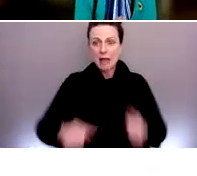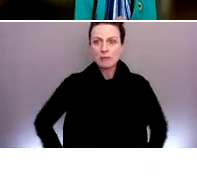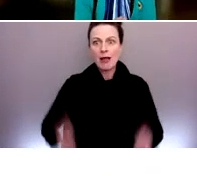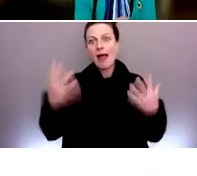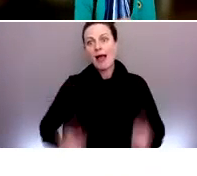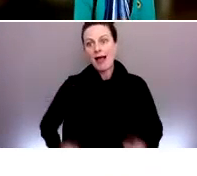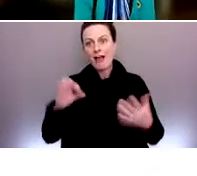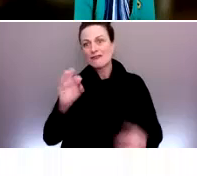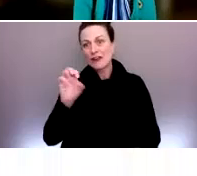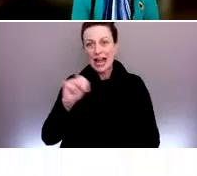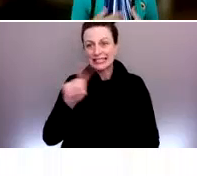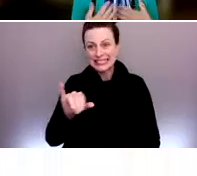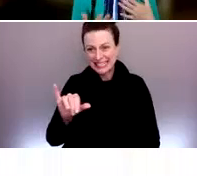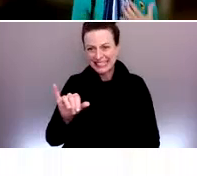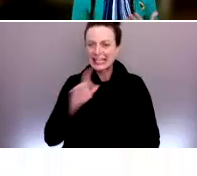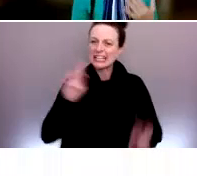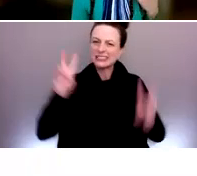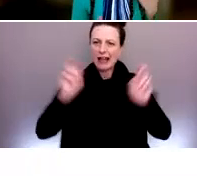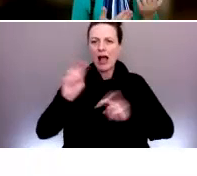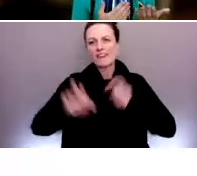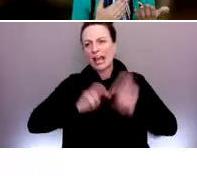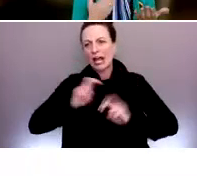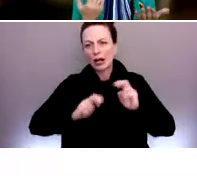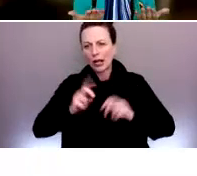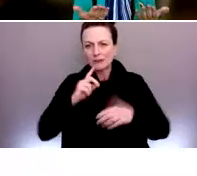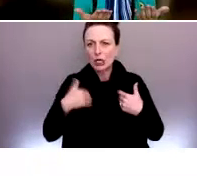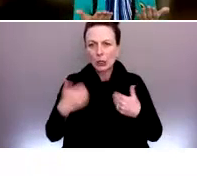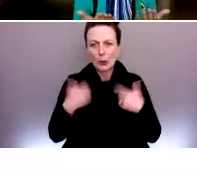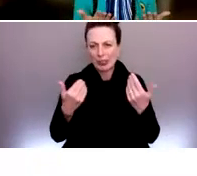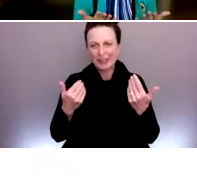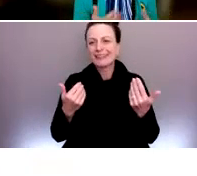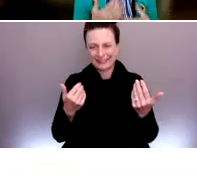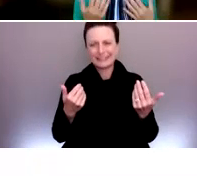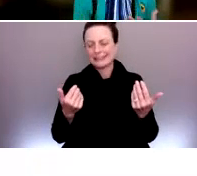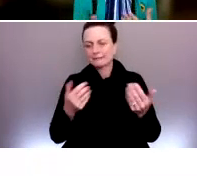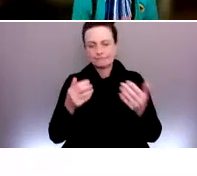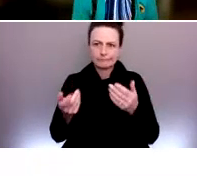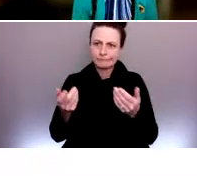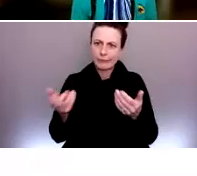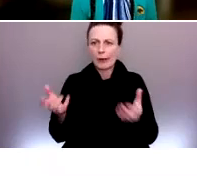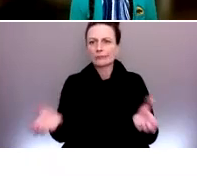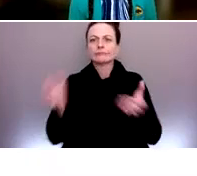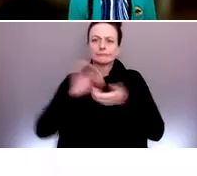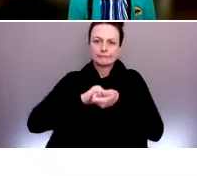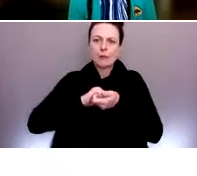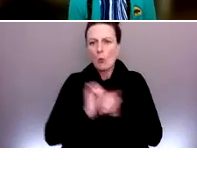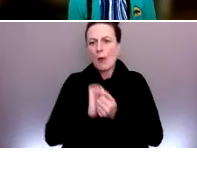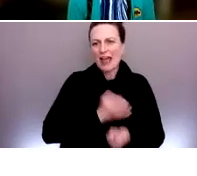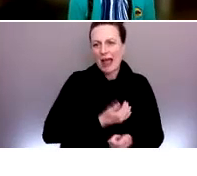management fair, that we provide alongside our youth curriculum. A really fun half day event.